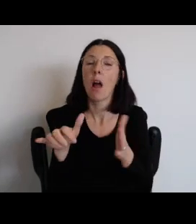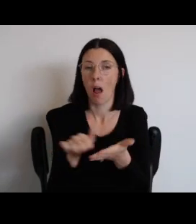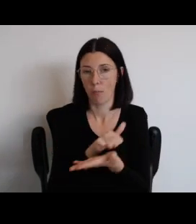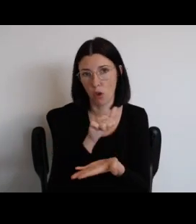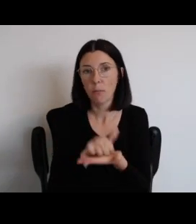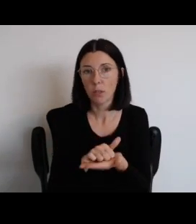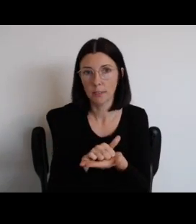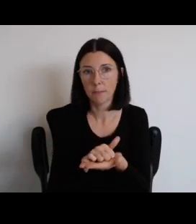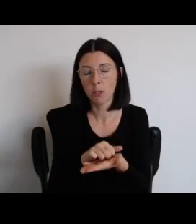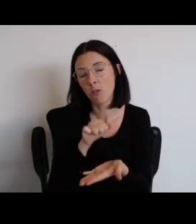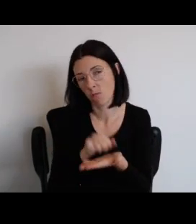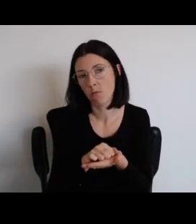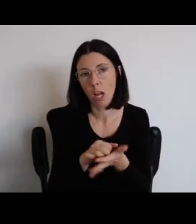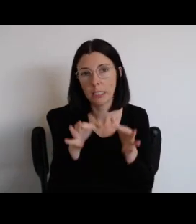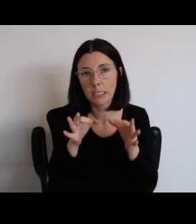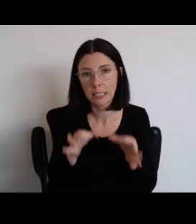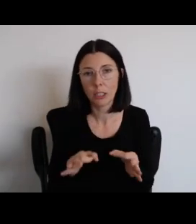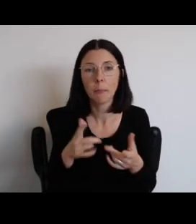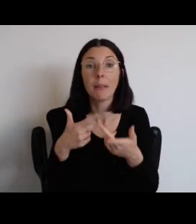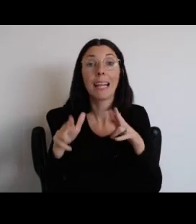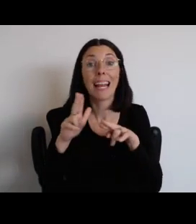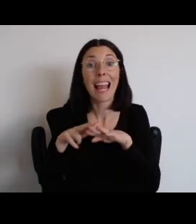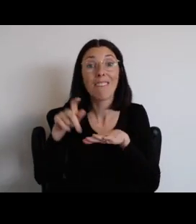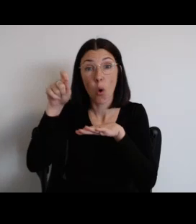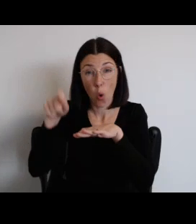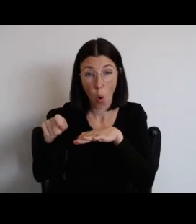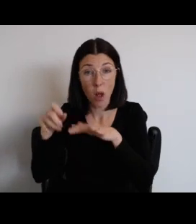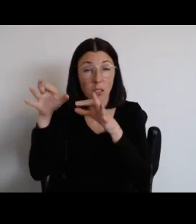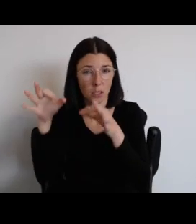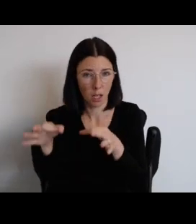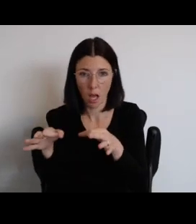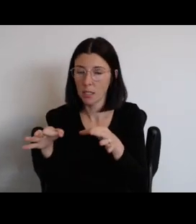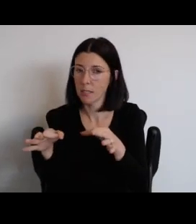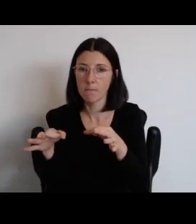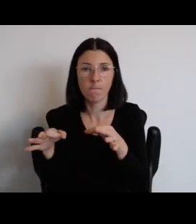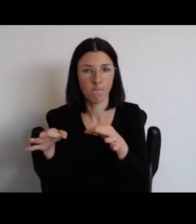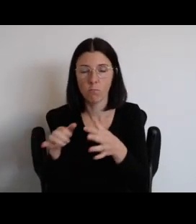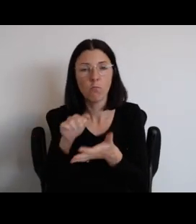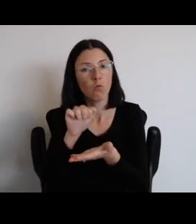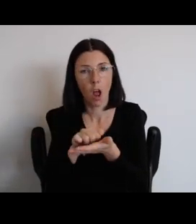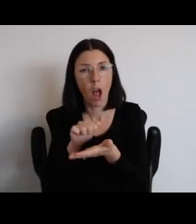come to the conclusion that the ICL's decision not to meet with the child wasn't appropriate